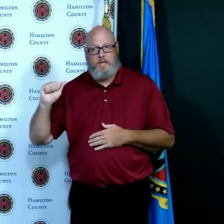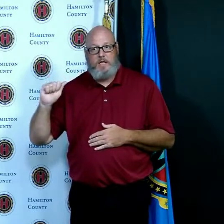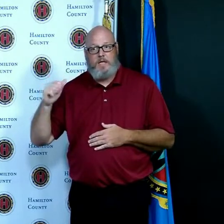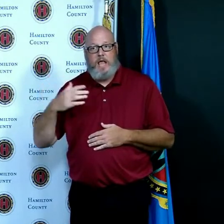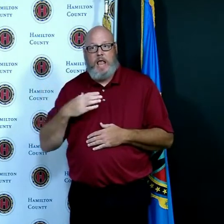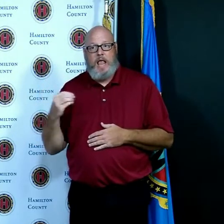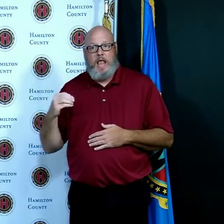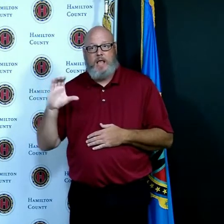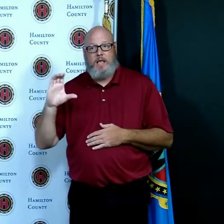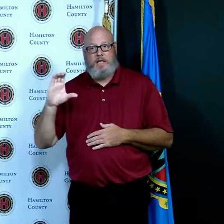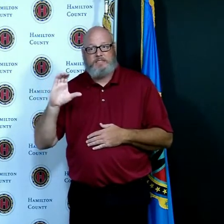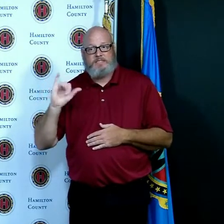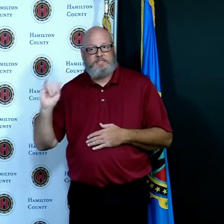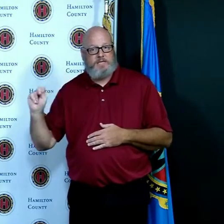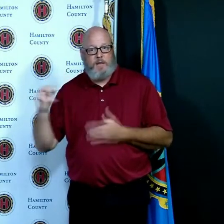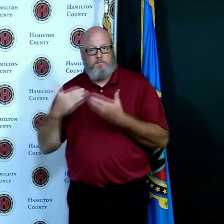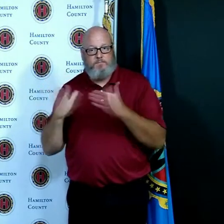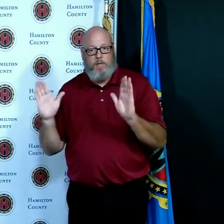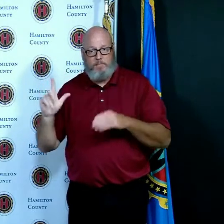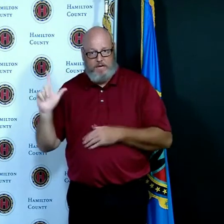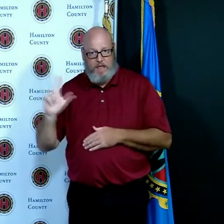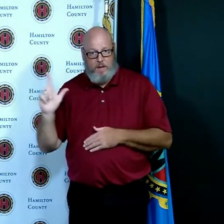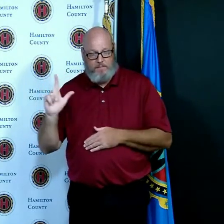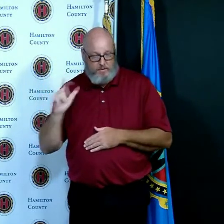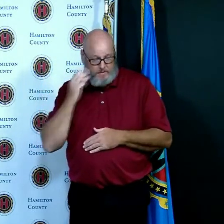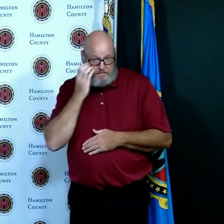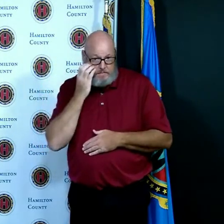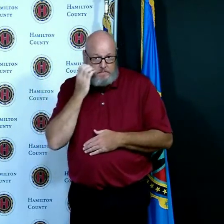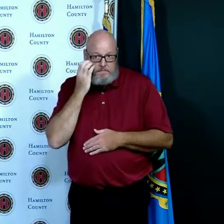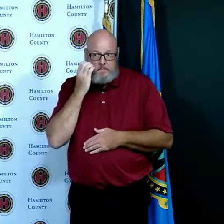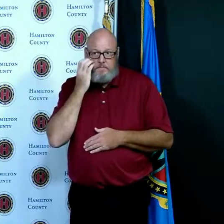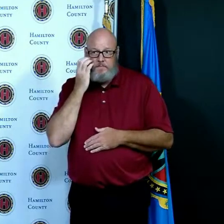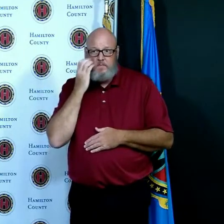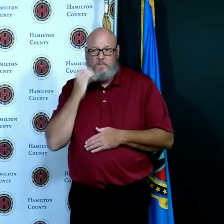you'll see those sites begin to be reflected onto the website itself later